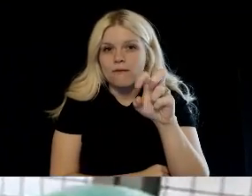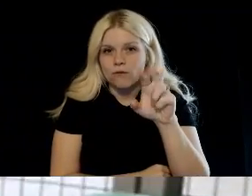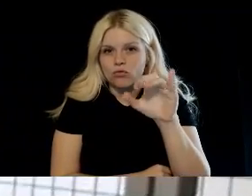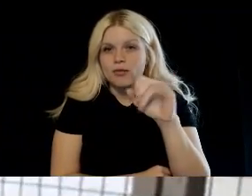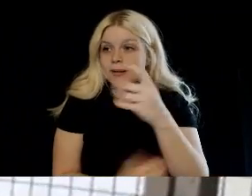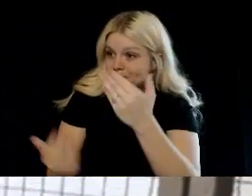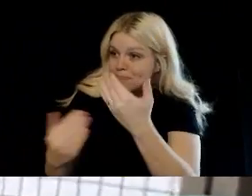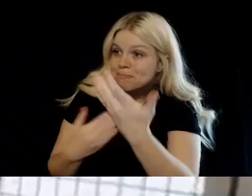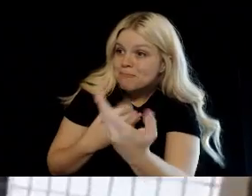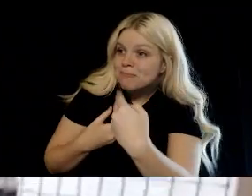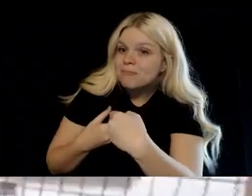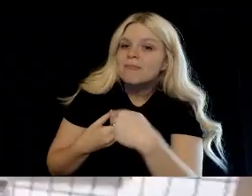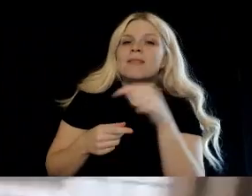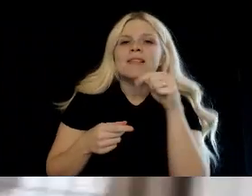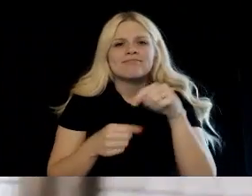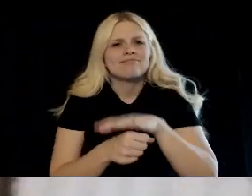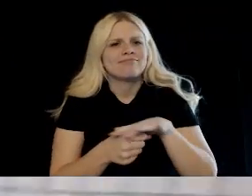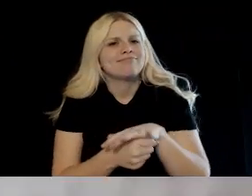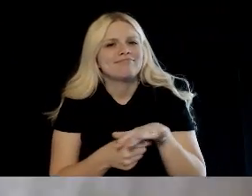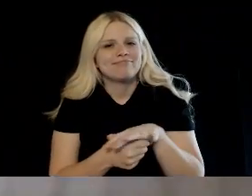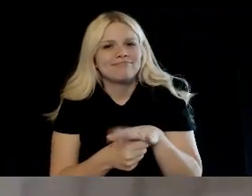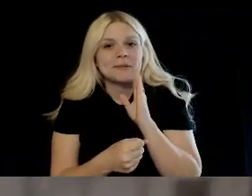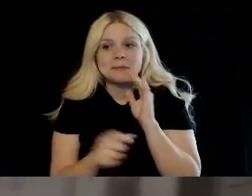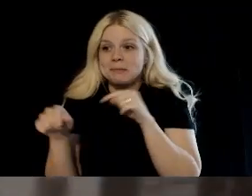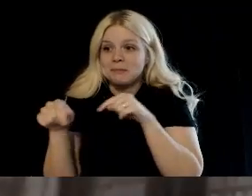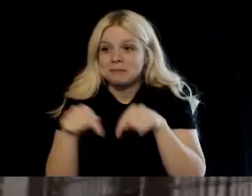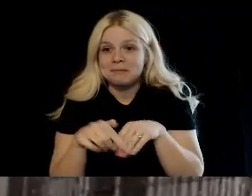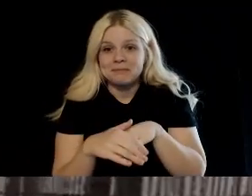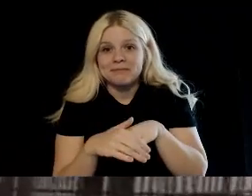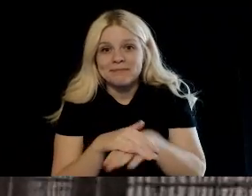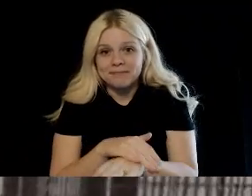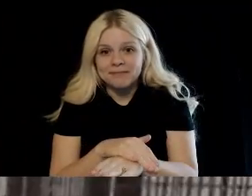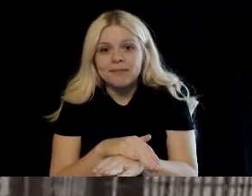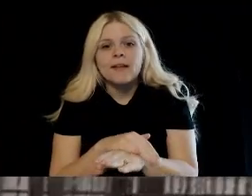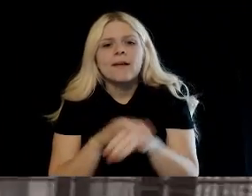So he's gonna come in, then he's gonna be in here for a second while we set up.